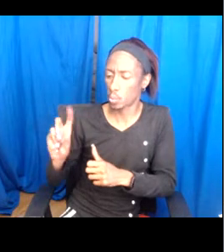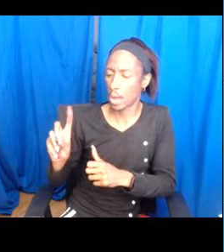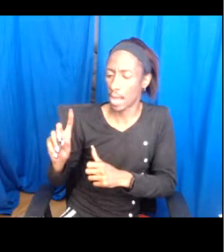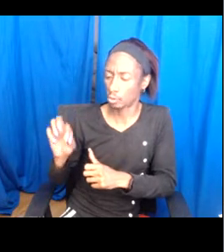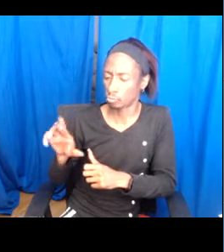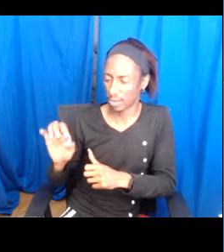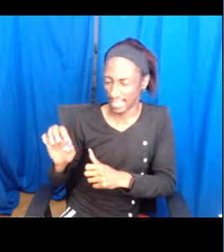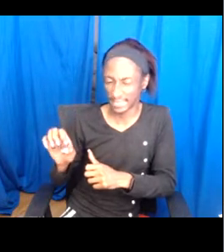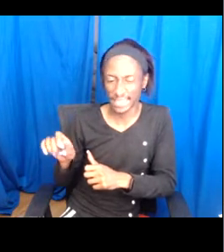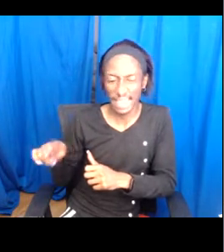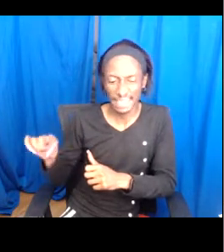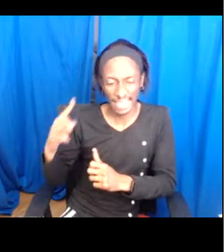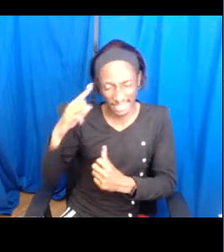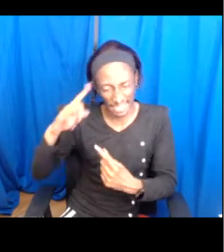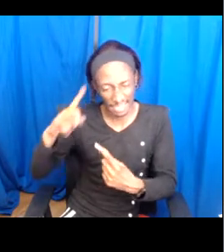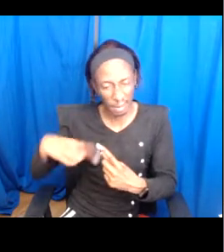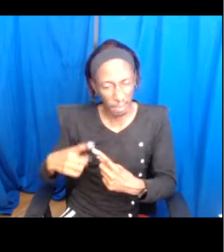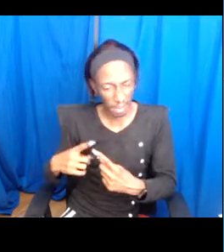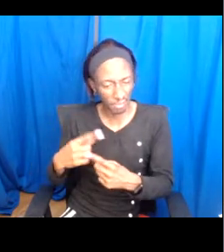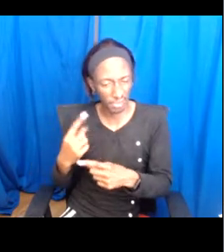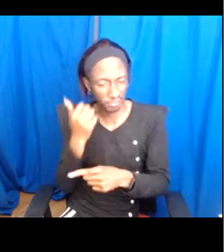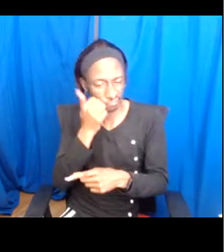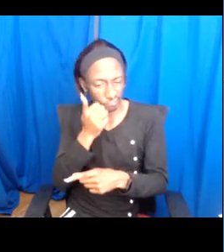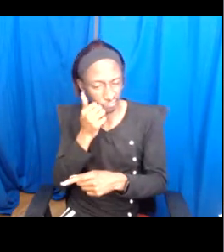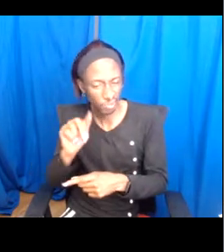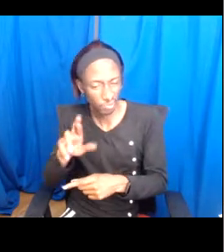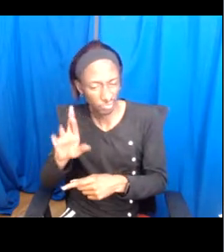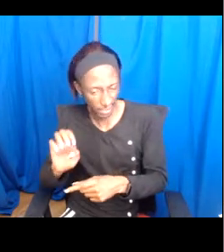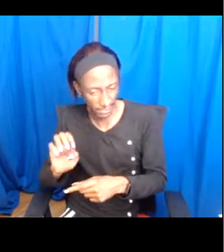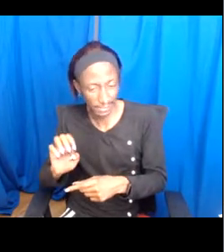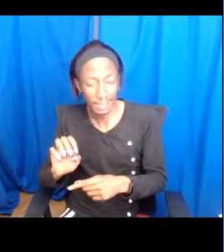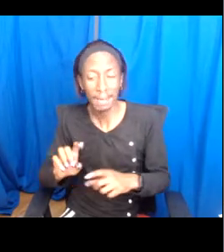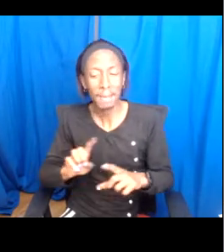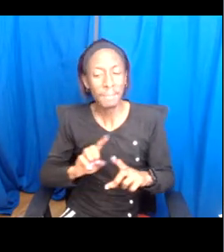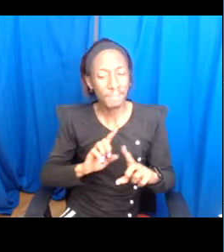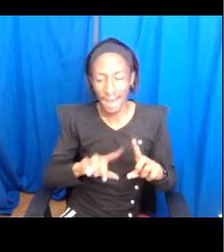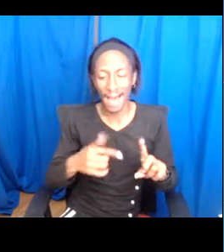It's the white, short grain type. The rice I'm talking about is manoomin or wild rice.